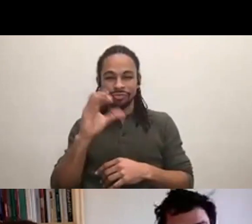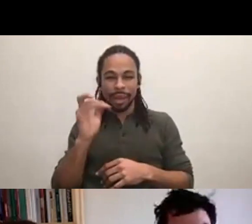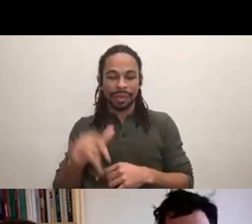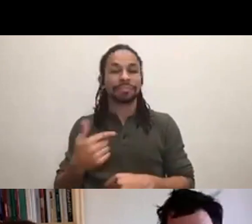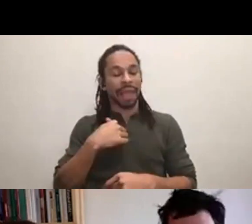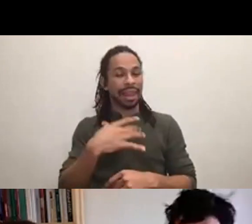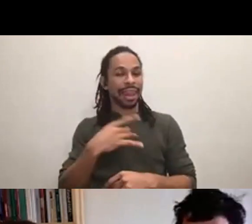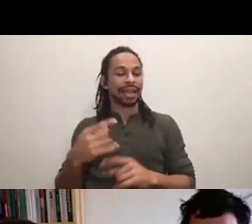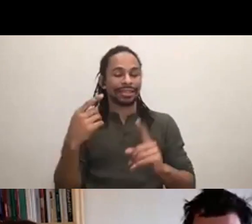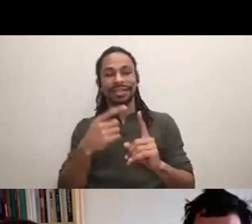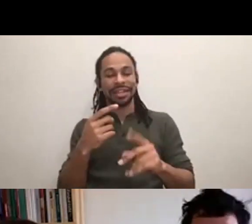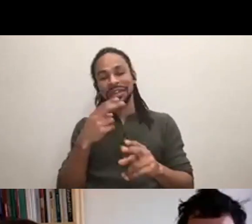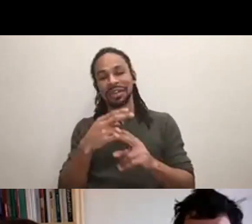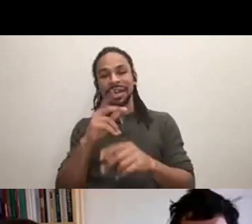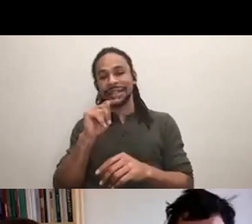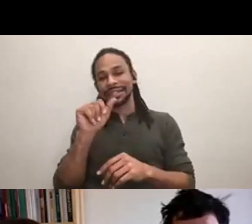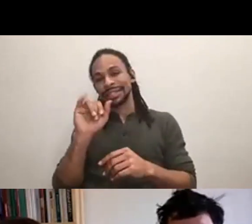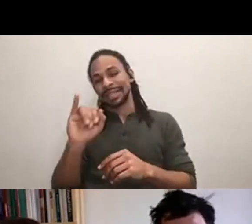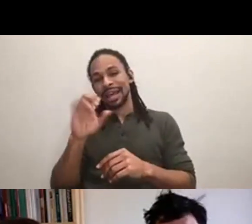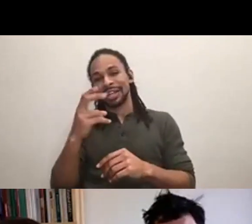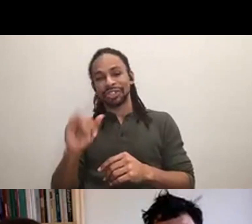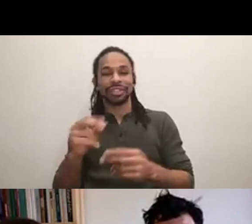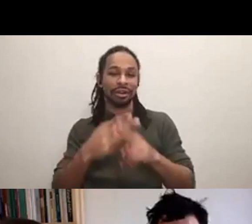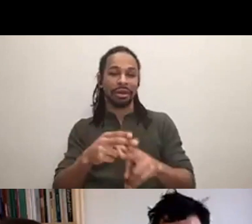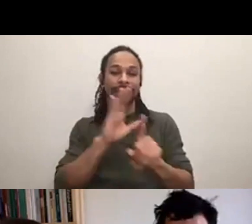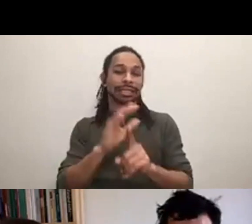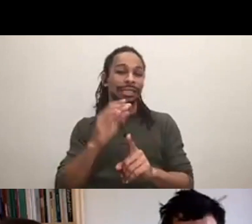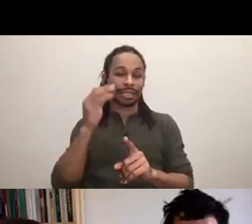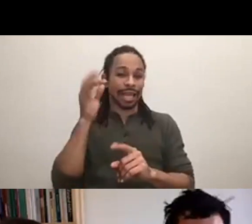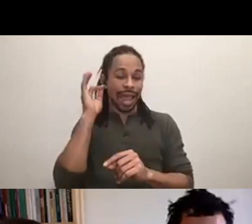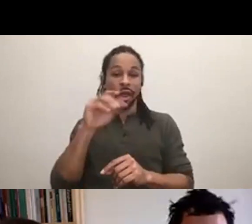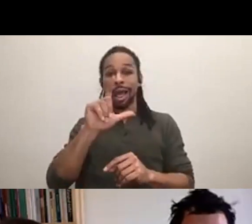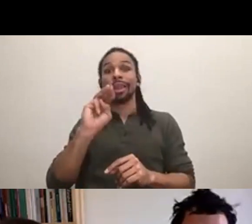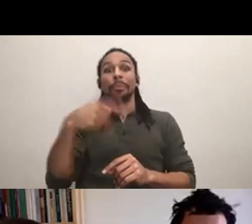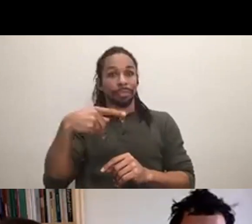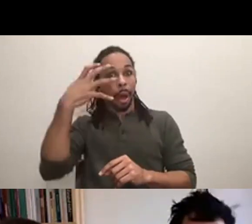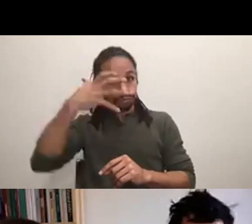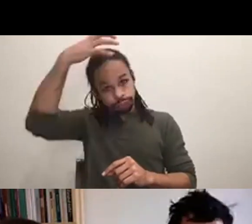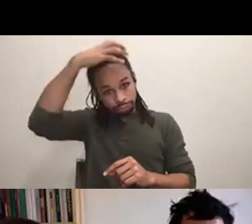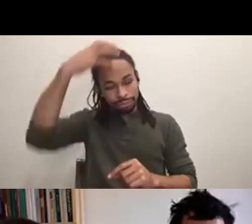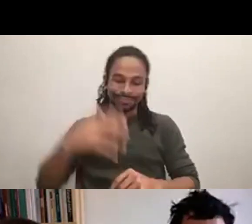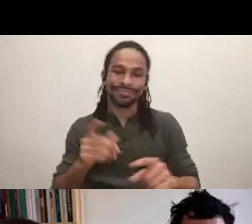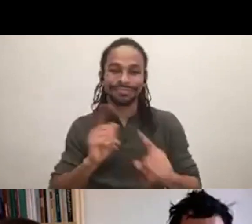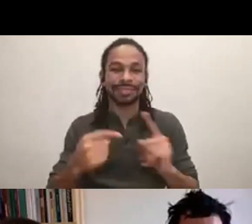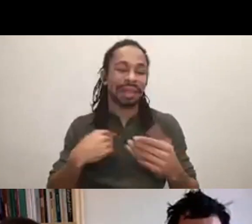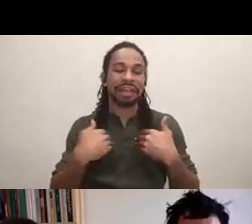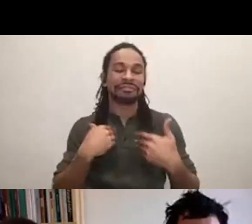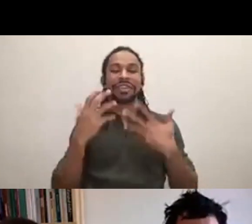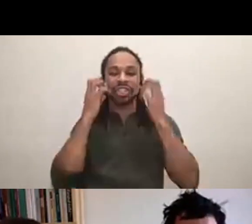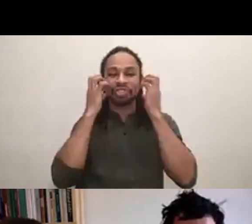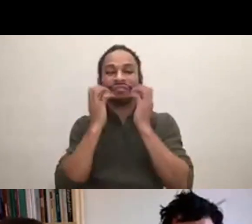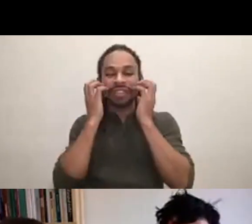a lump. I too identify with the lump, sort of scruffy face I'm wearing a deep blue chore